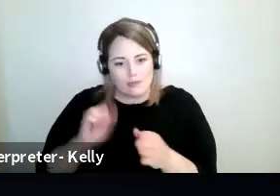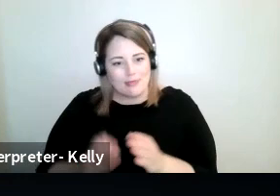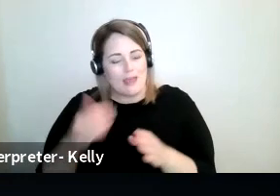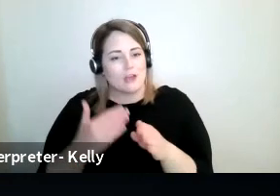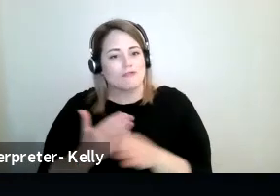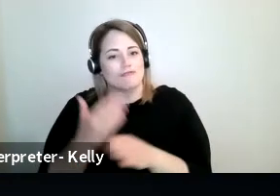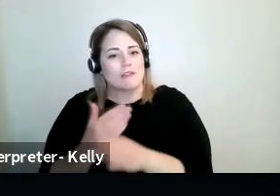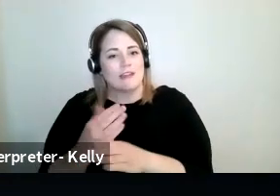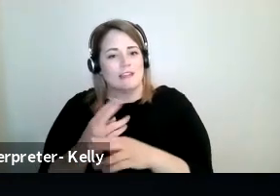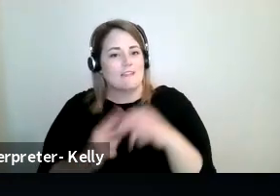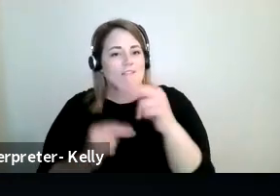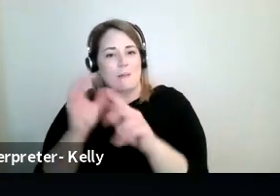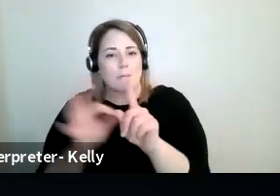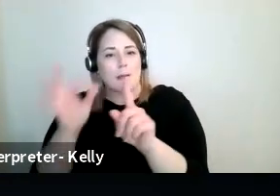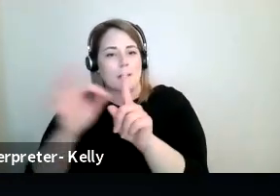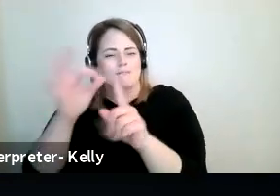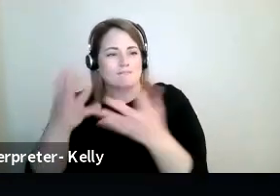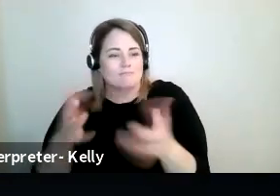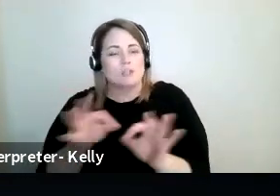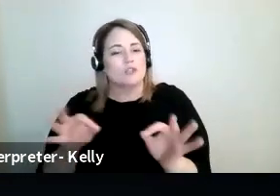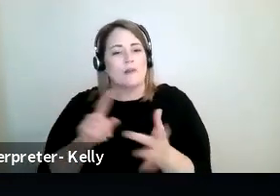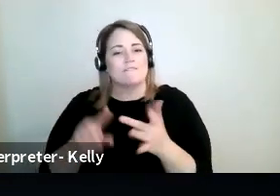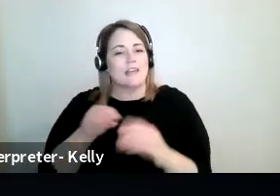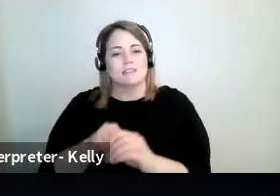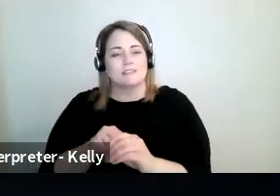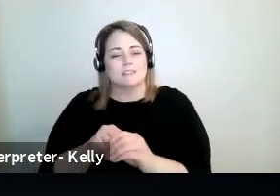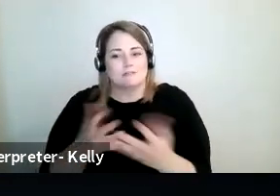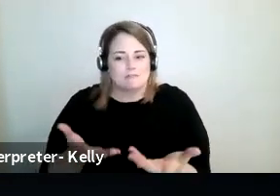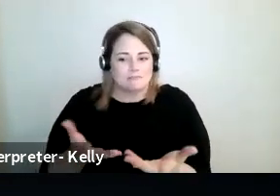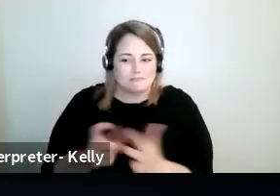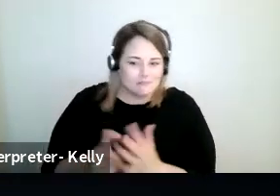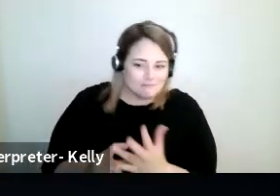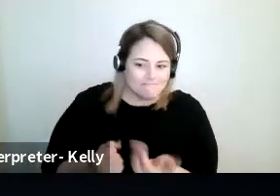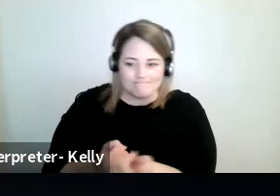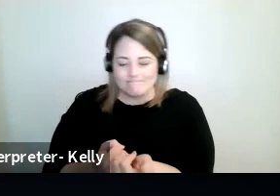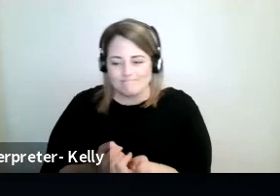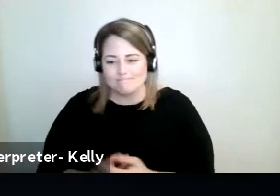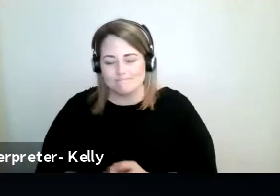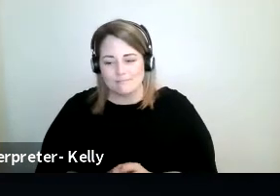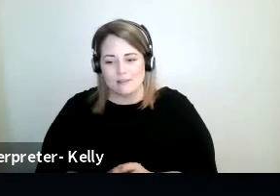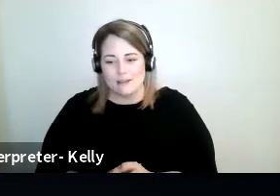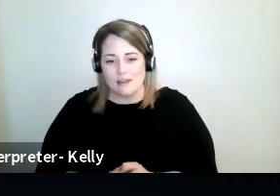don't do it. Don't invest. And how realistic or how good are our open pathways into the tertiary